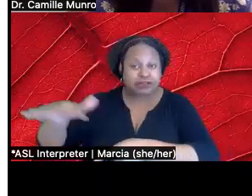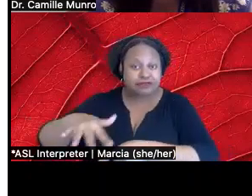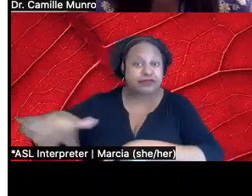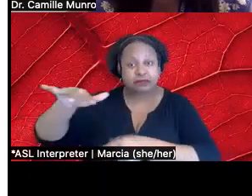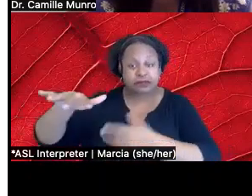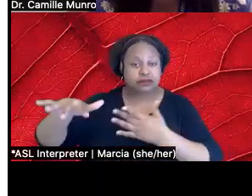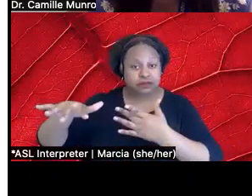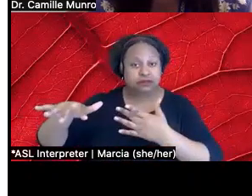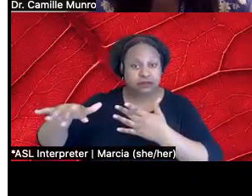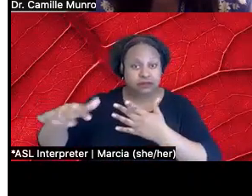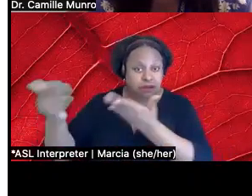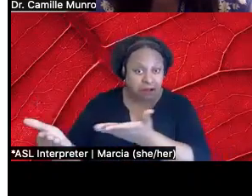Next.